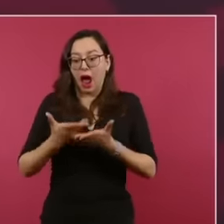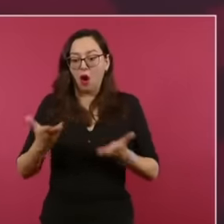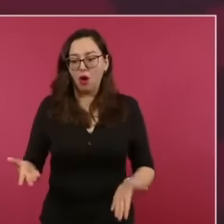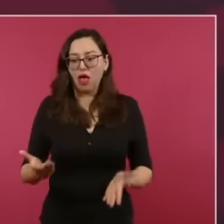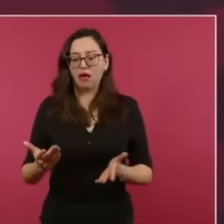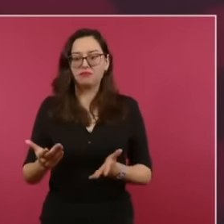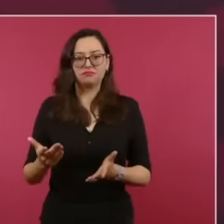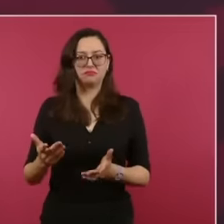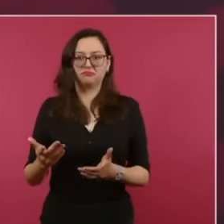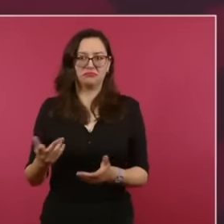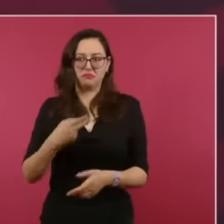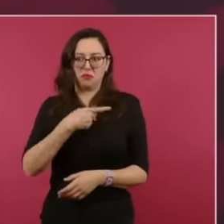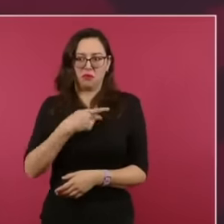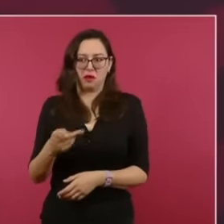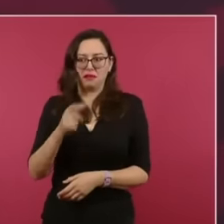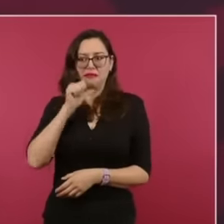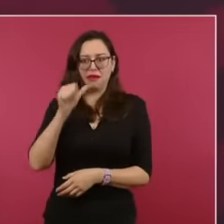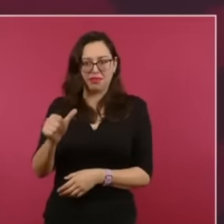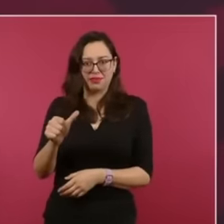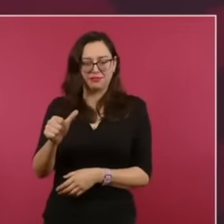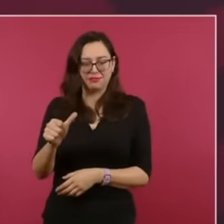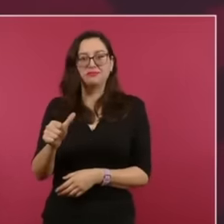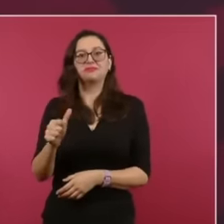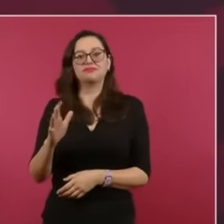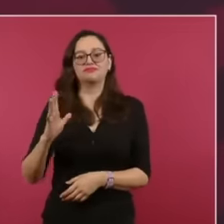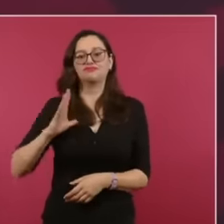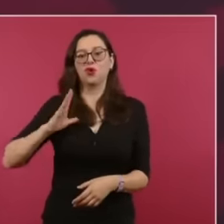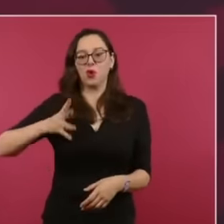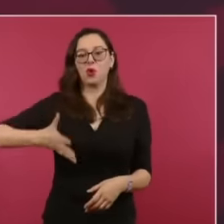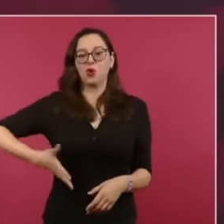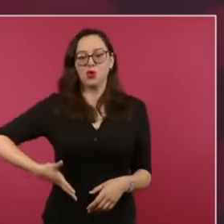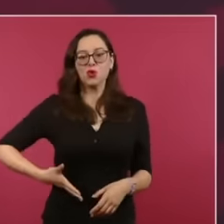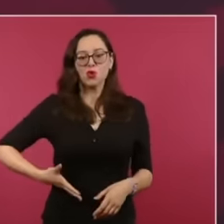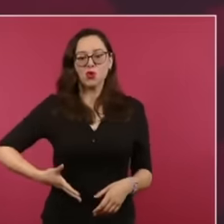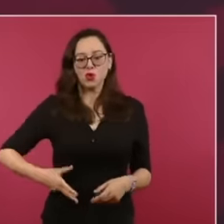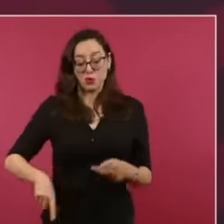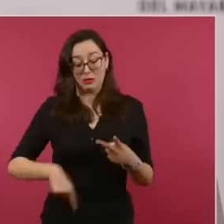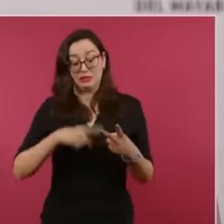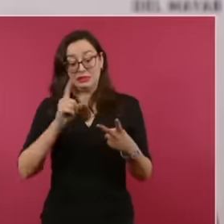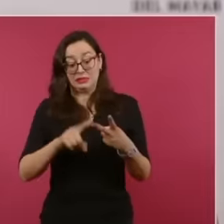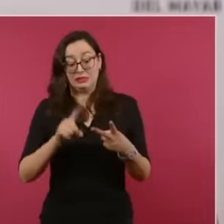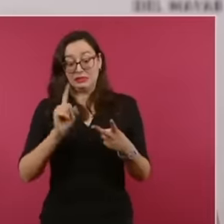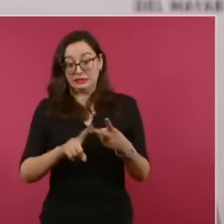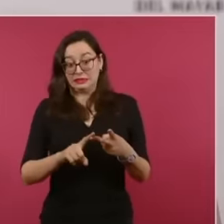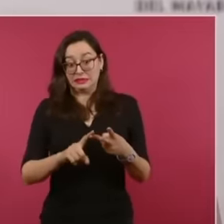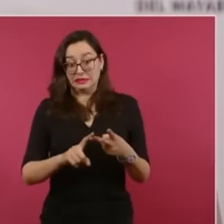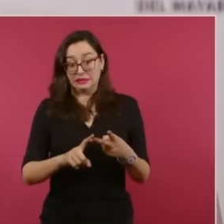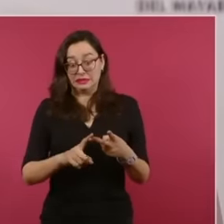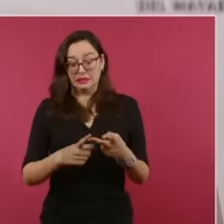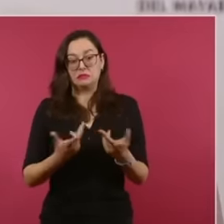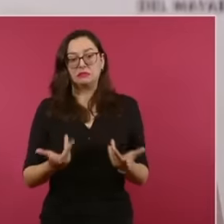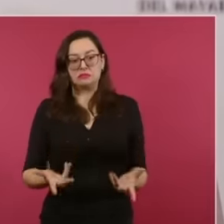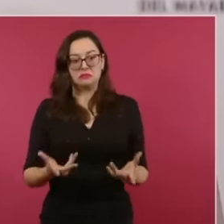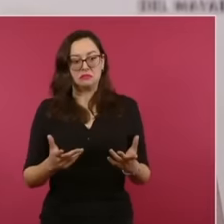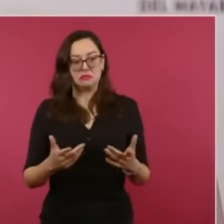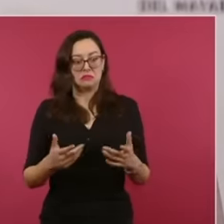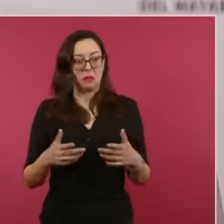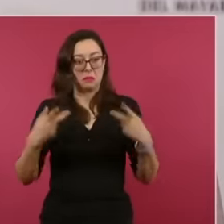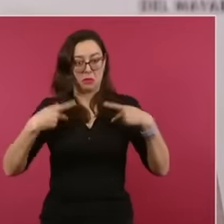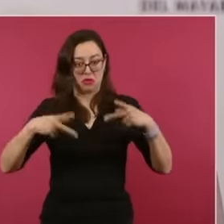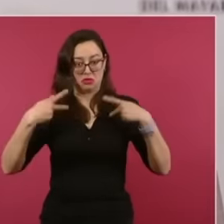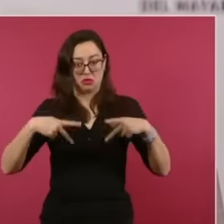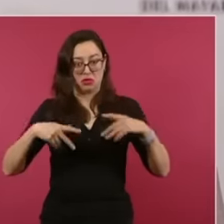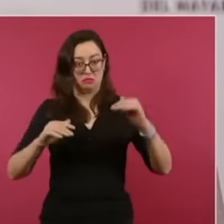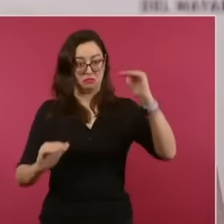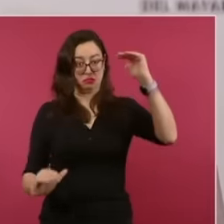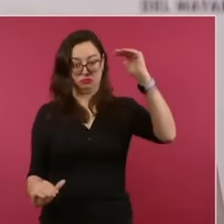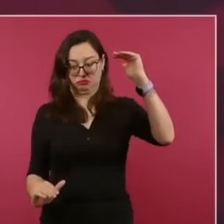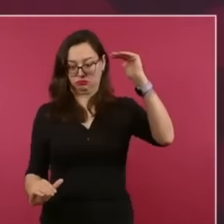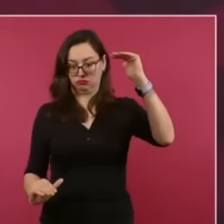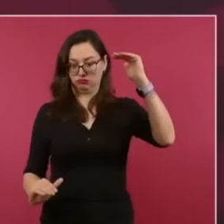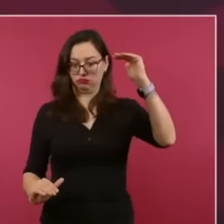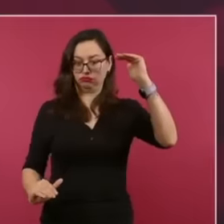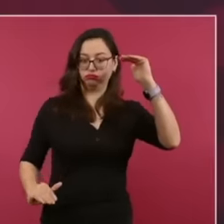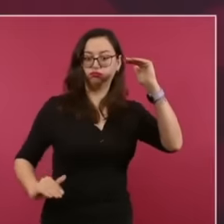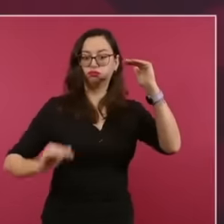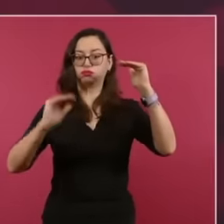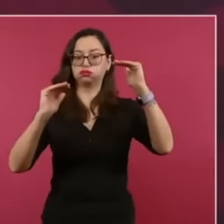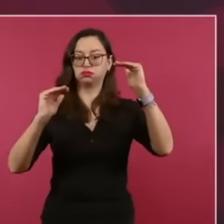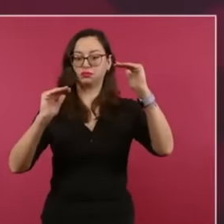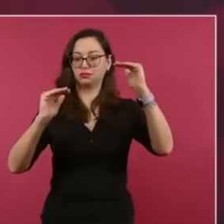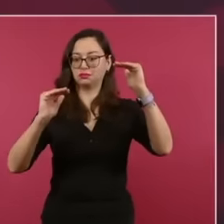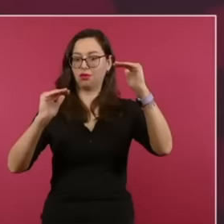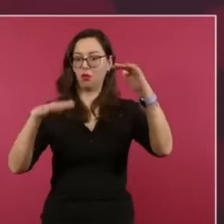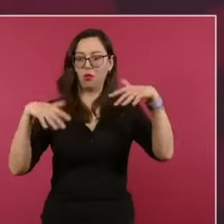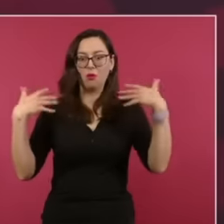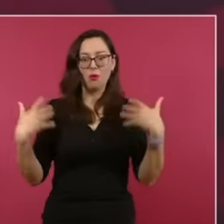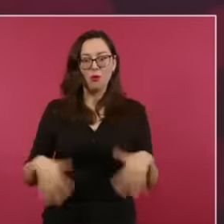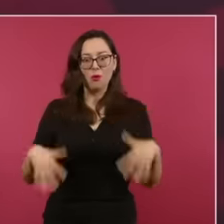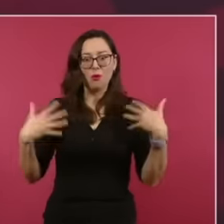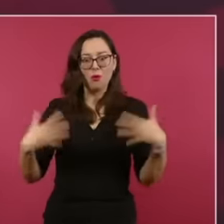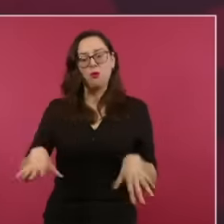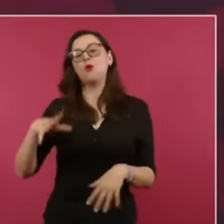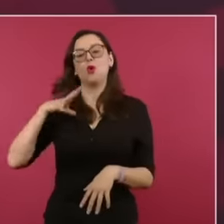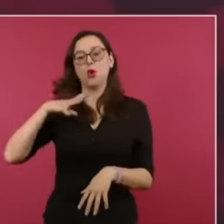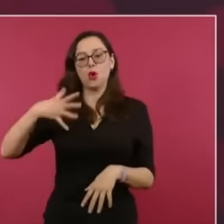thing that fills me with pride, inequality was reduced as it had not happened in decades and